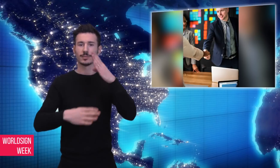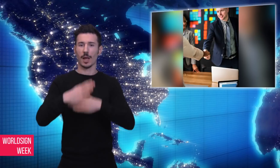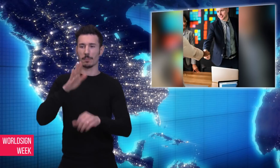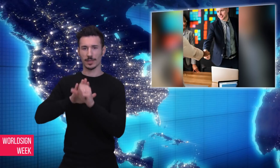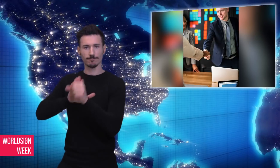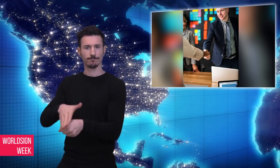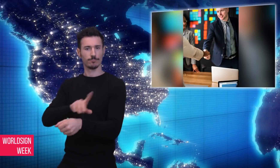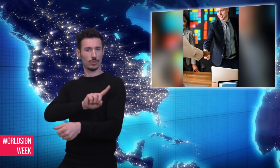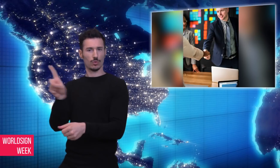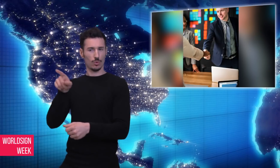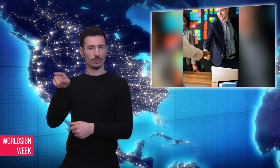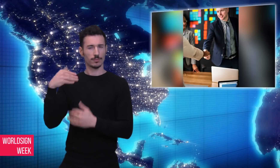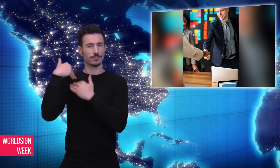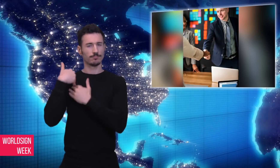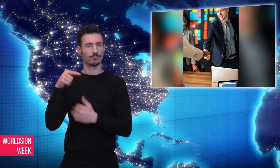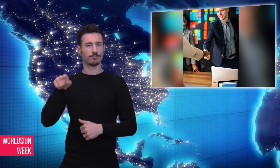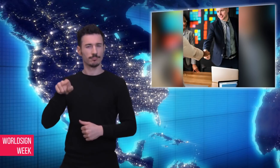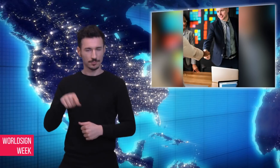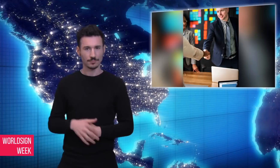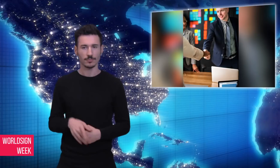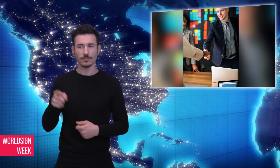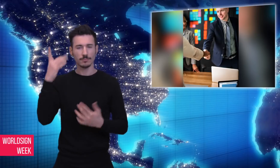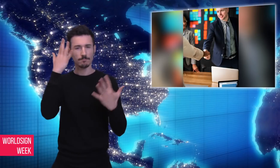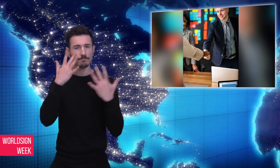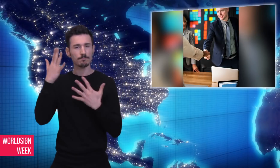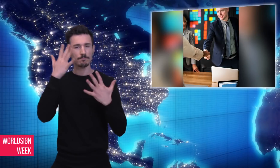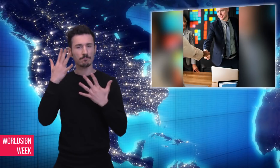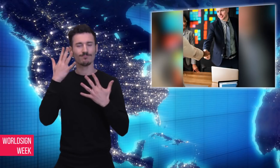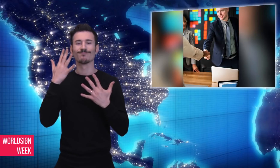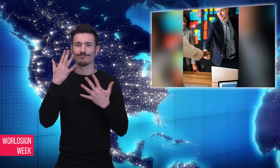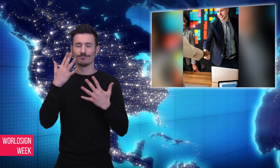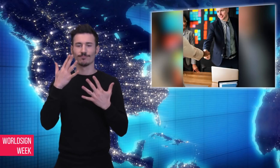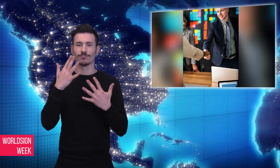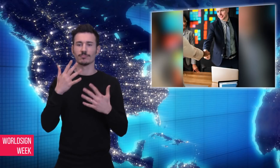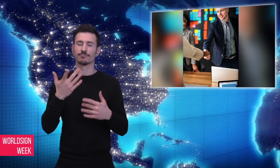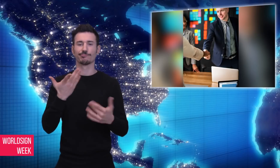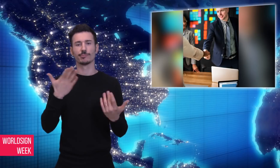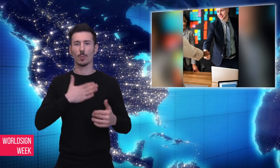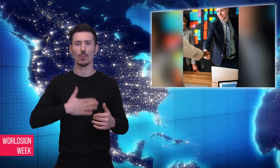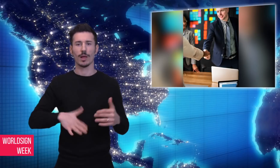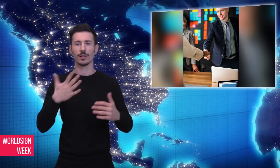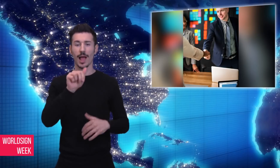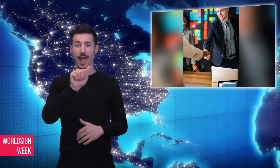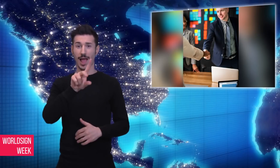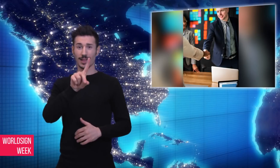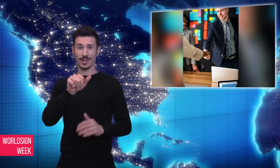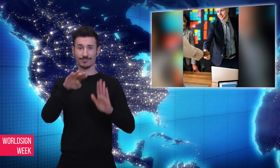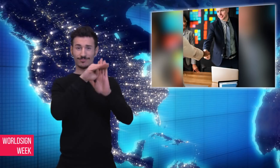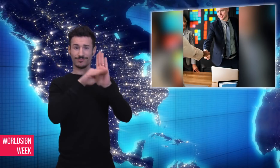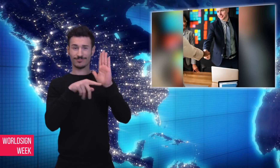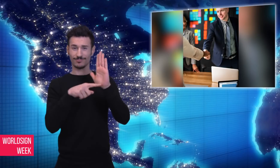private employers to hire people with disabilities to comprise